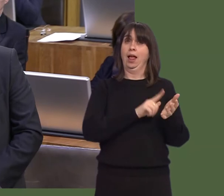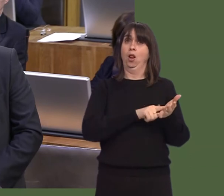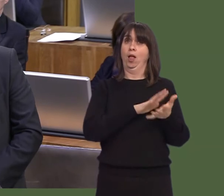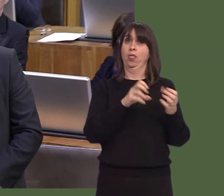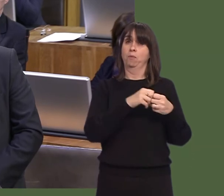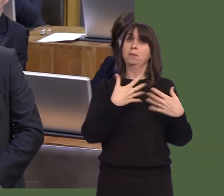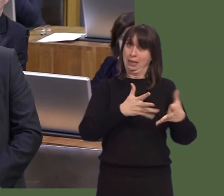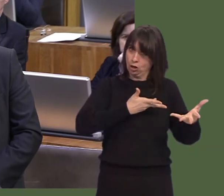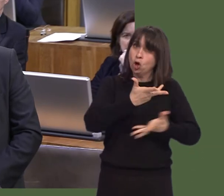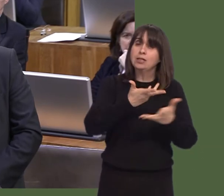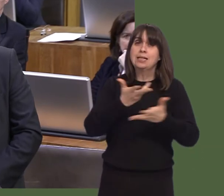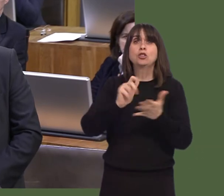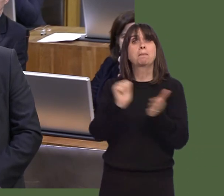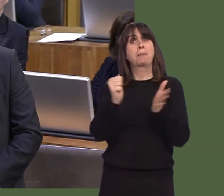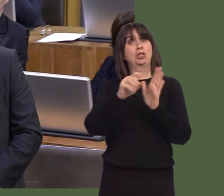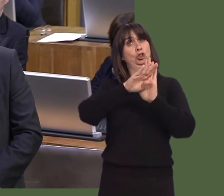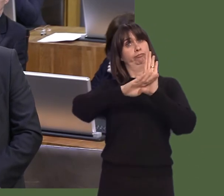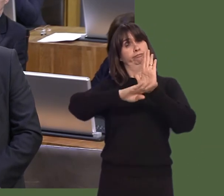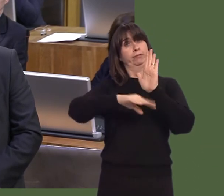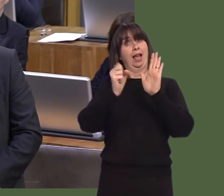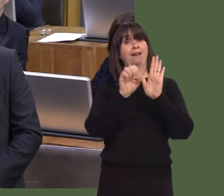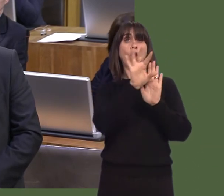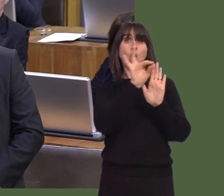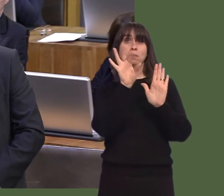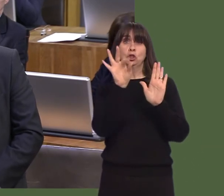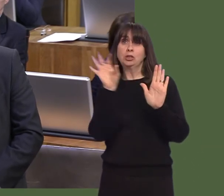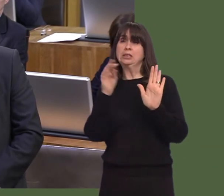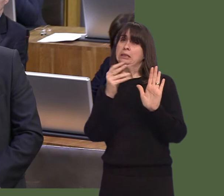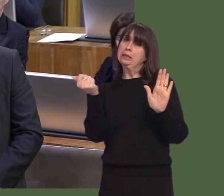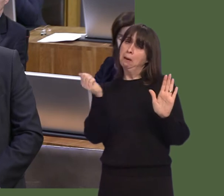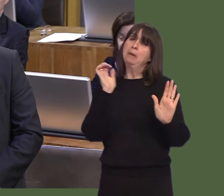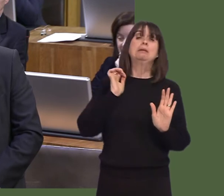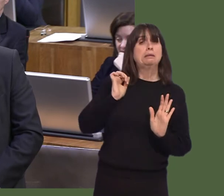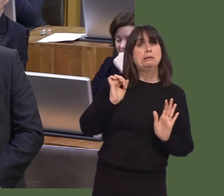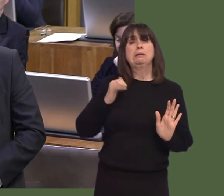It's right to say there are Welsh prisoners serving sentences a long way from home in